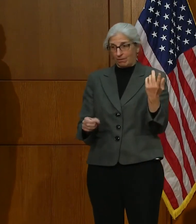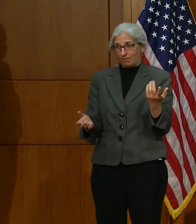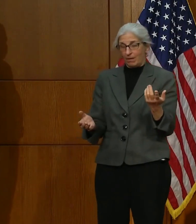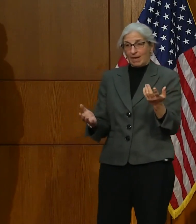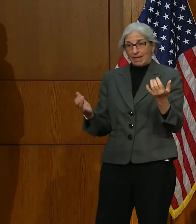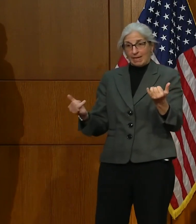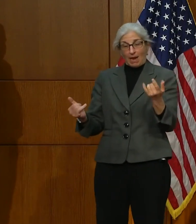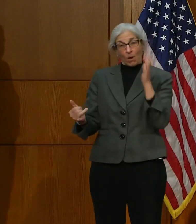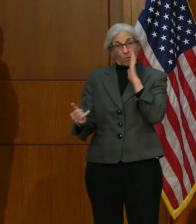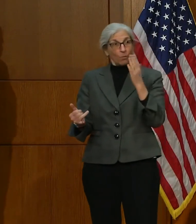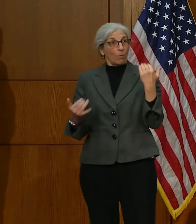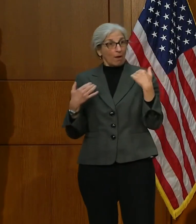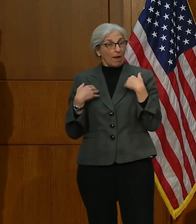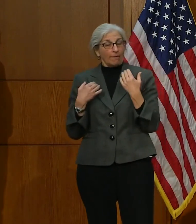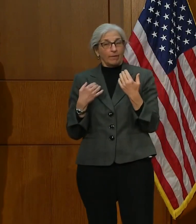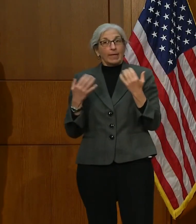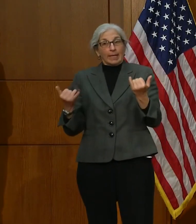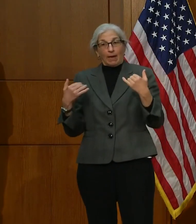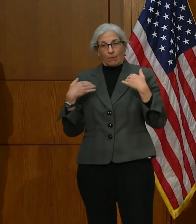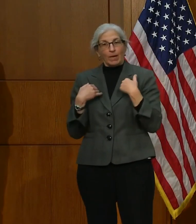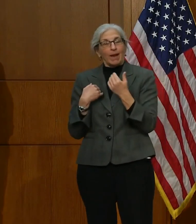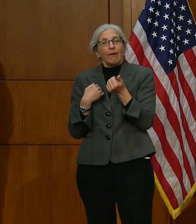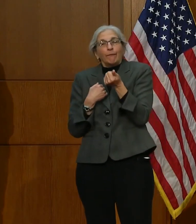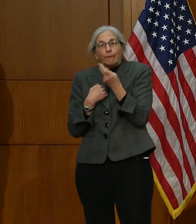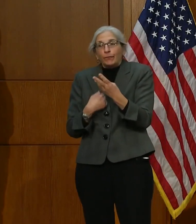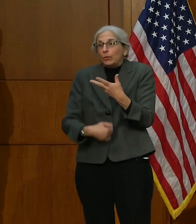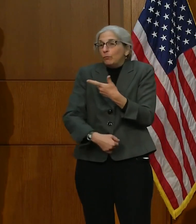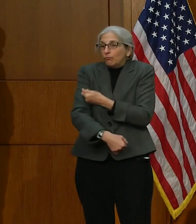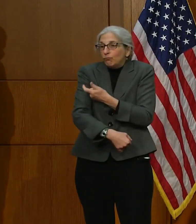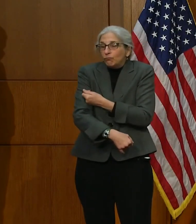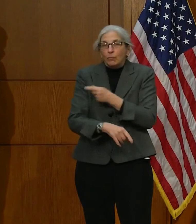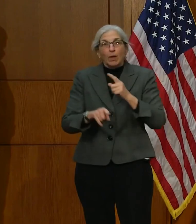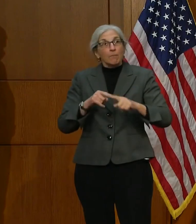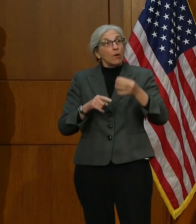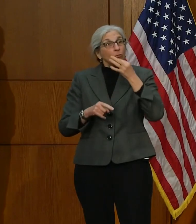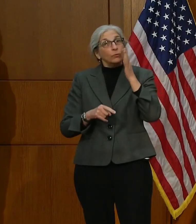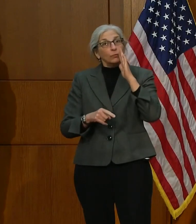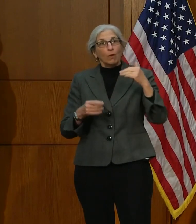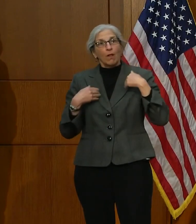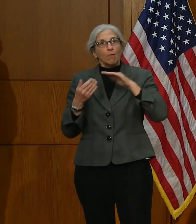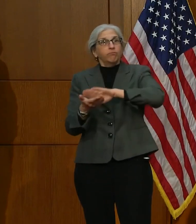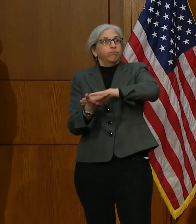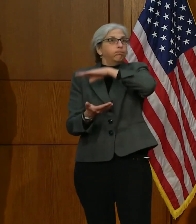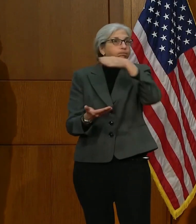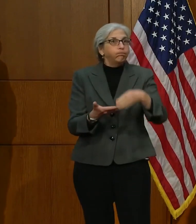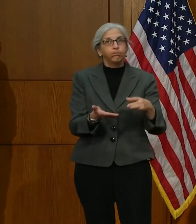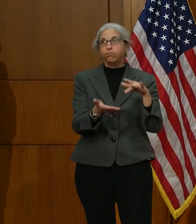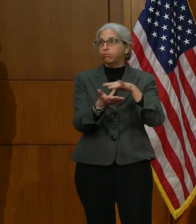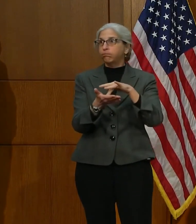THAT? I MEAN, I HEAR WE'RE IN THE FACE WHERE JUSTICE THEY'RE SCARED, BUT ONCE THEY BECOME A BONDED, YOU STEP UP, PLEASE NOW